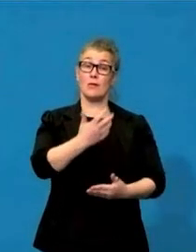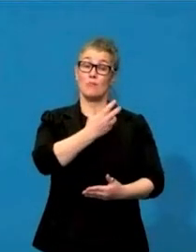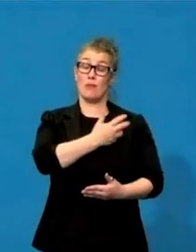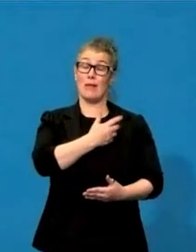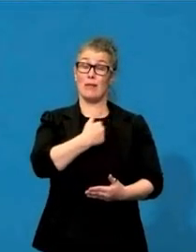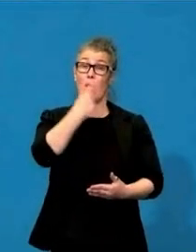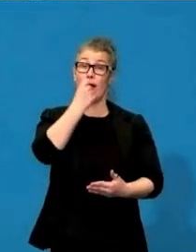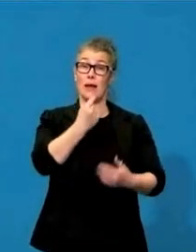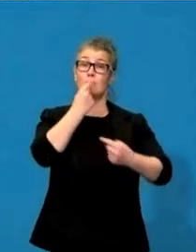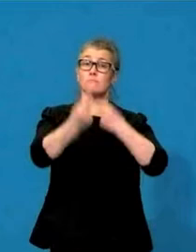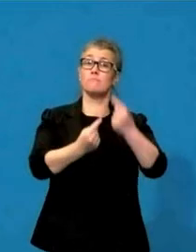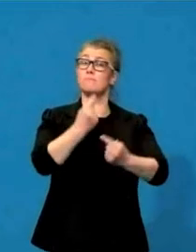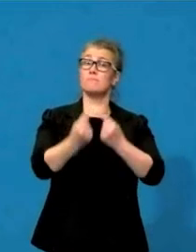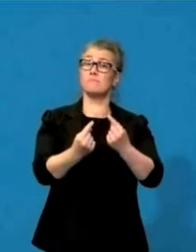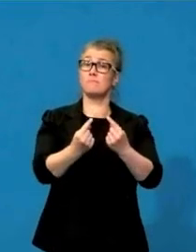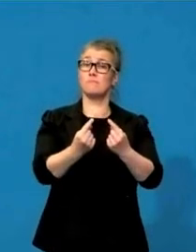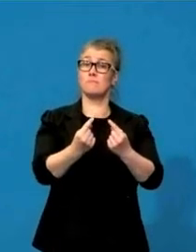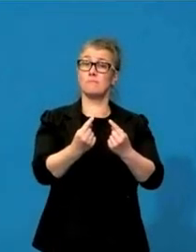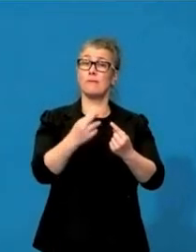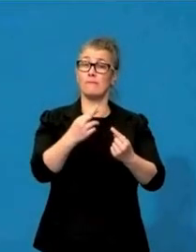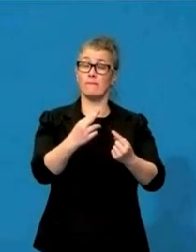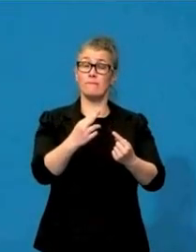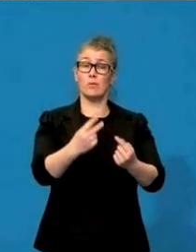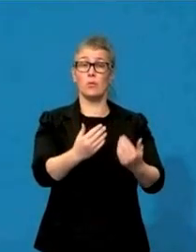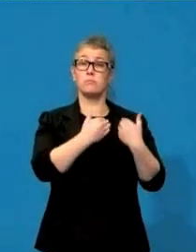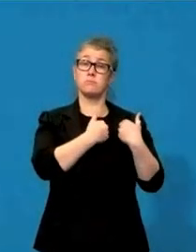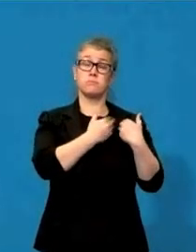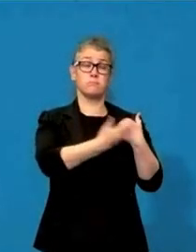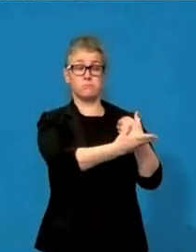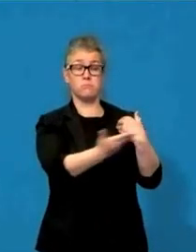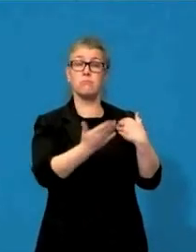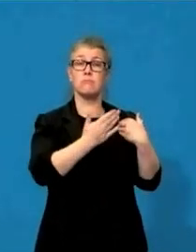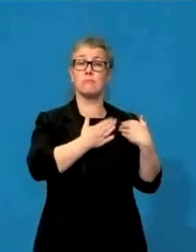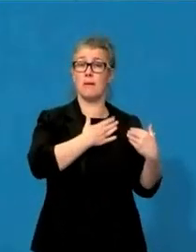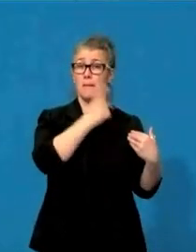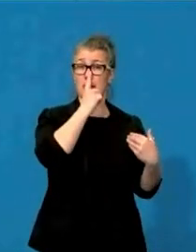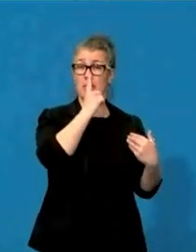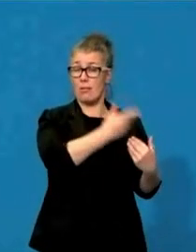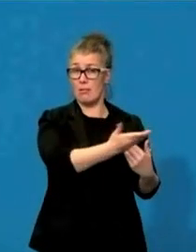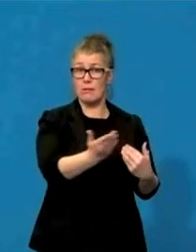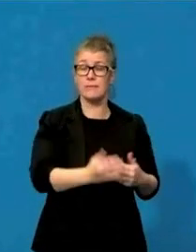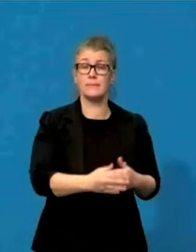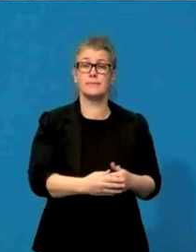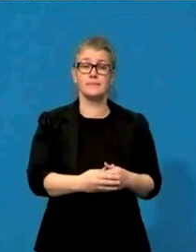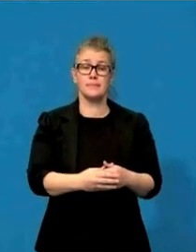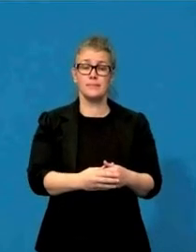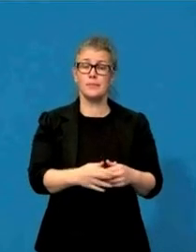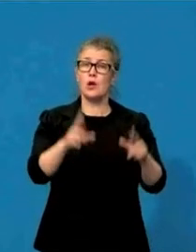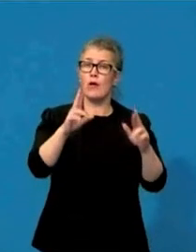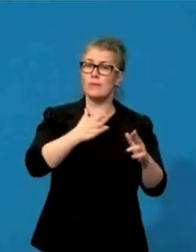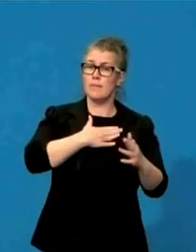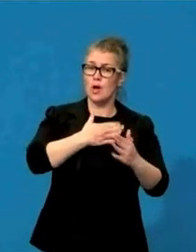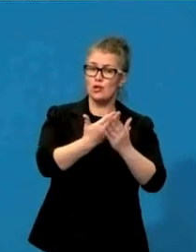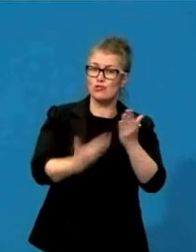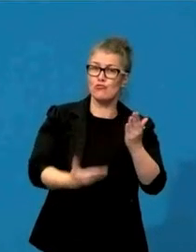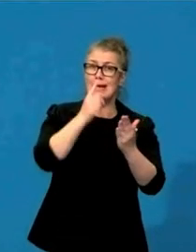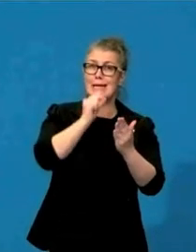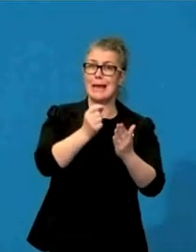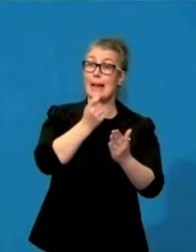people. And hopefully my story can have a bit of an impact on -